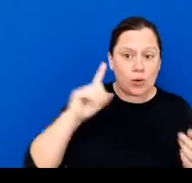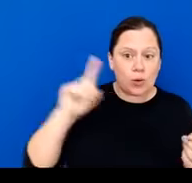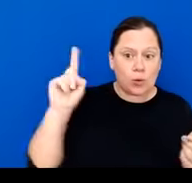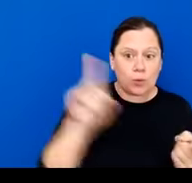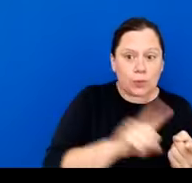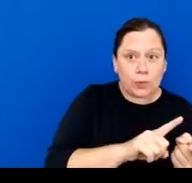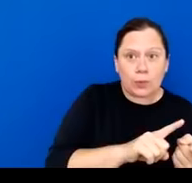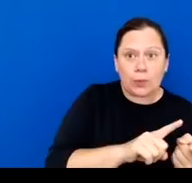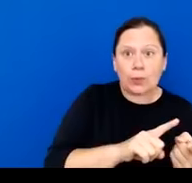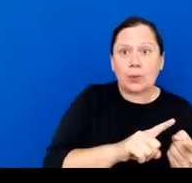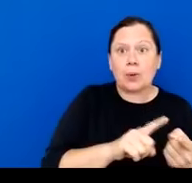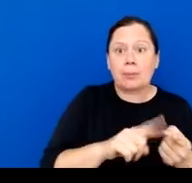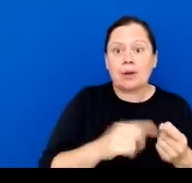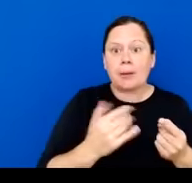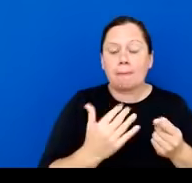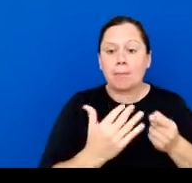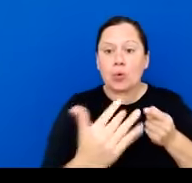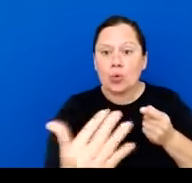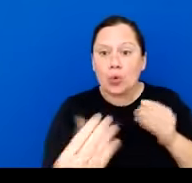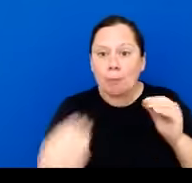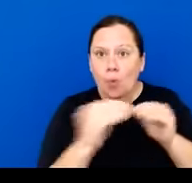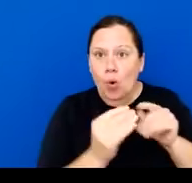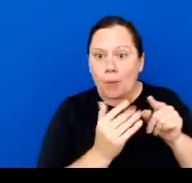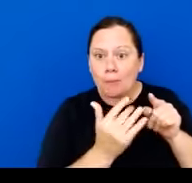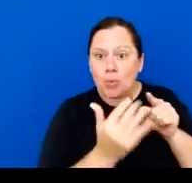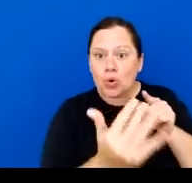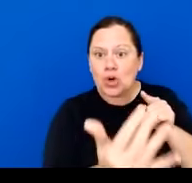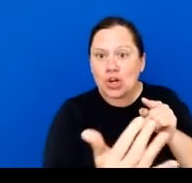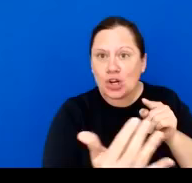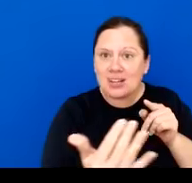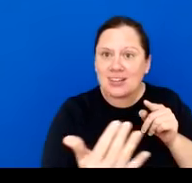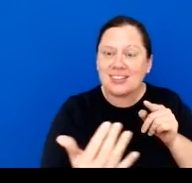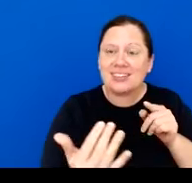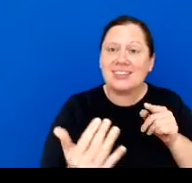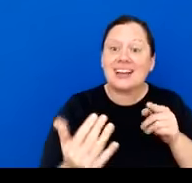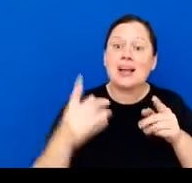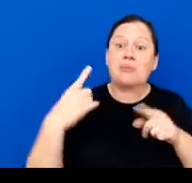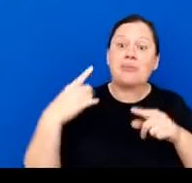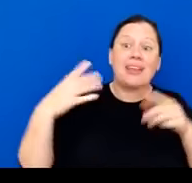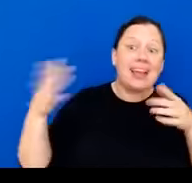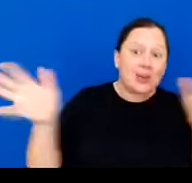help enhance that burning so i'm expecting to see the smoldering